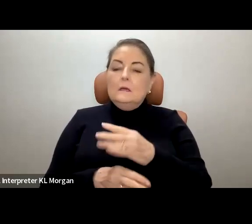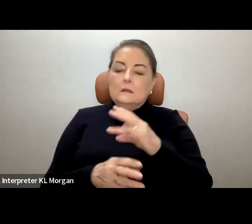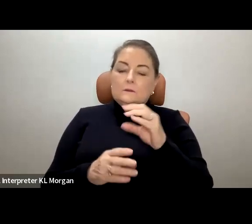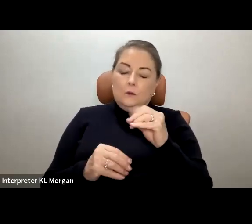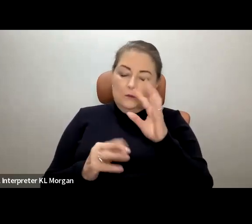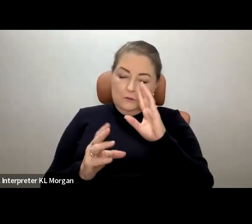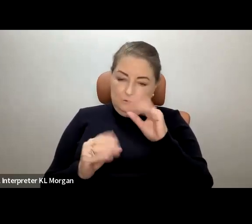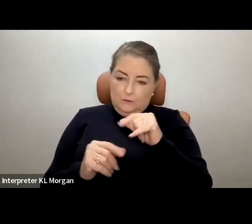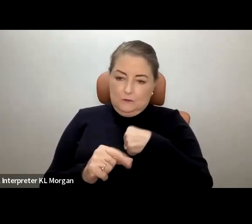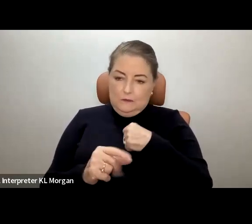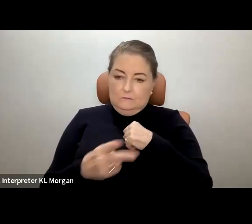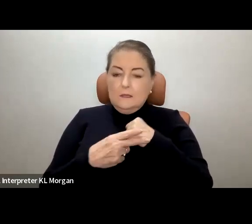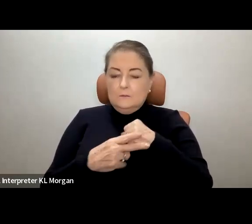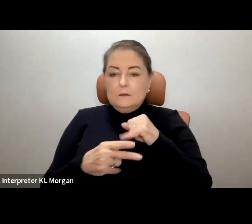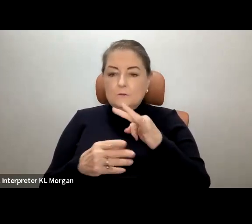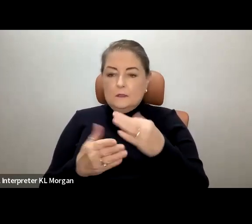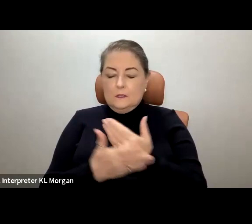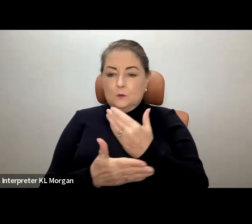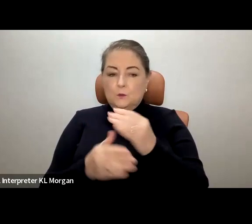even if we go to a new system. And I think it will be very